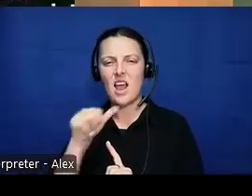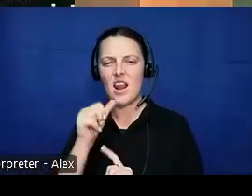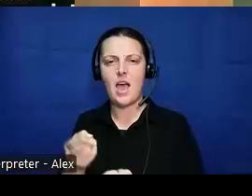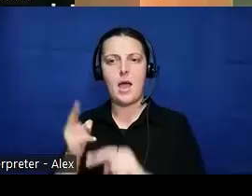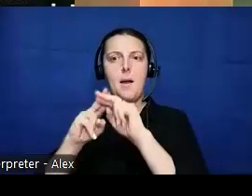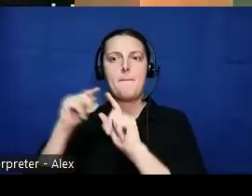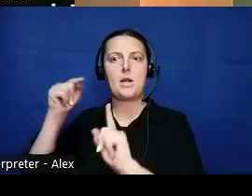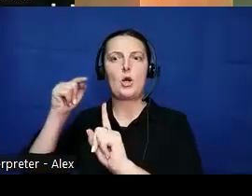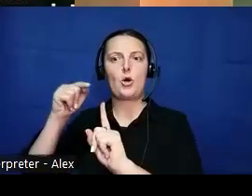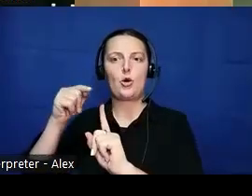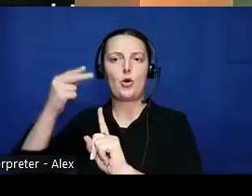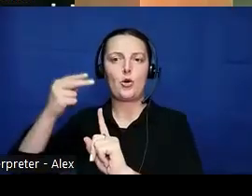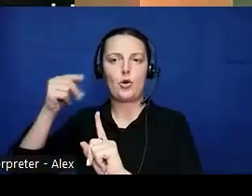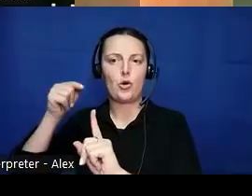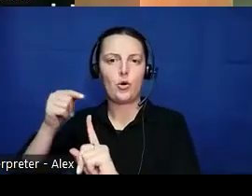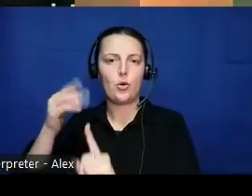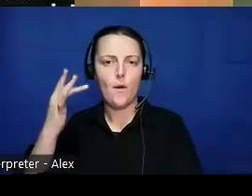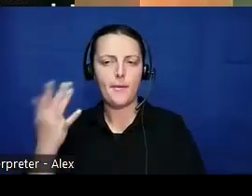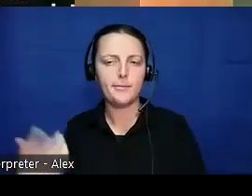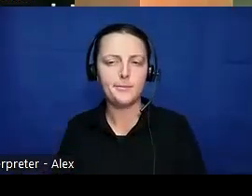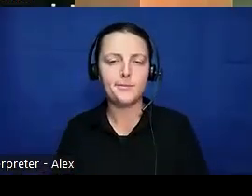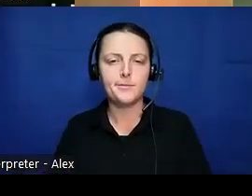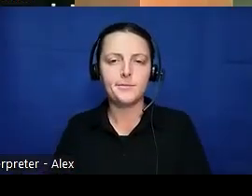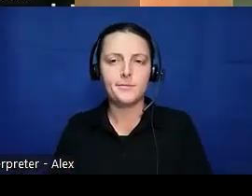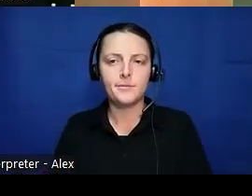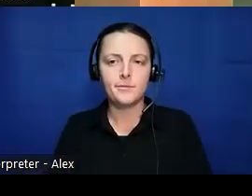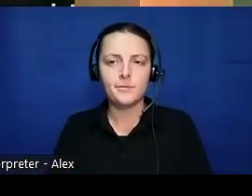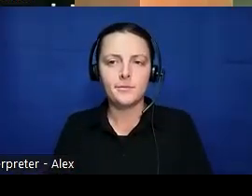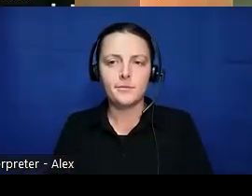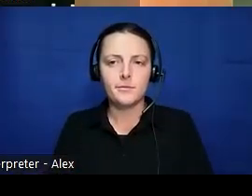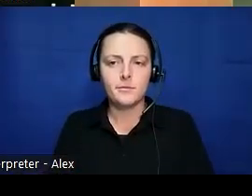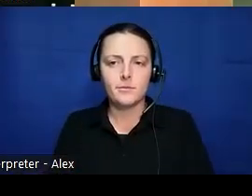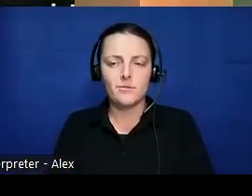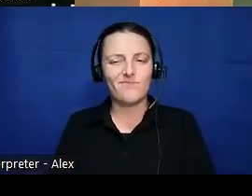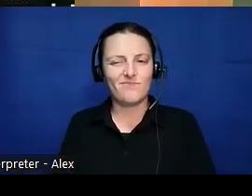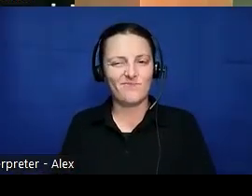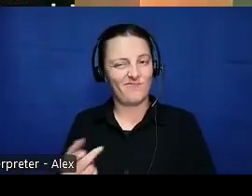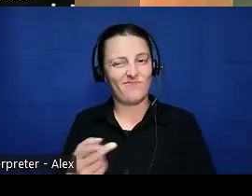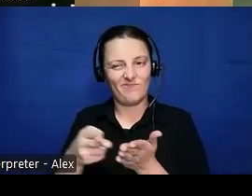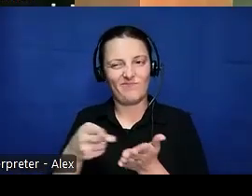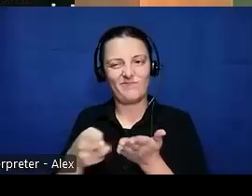isn't that right up here? We don't we don't really know. But it turns out that you know the same